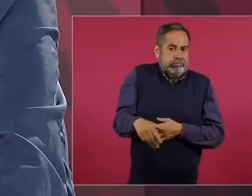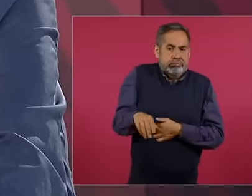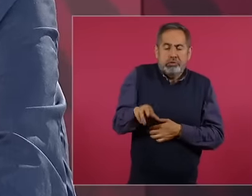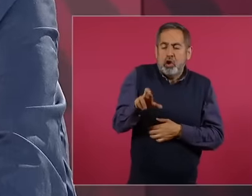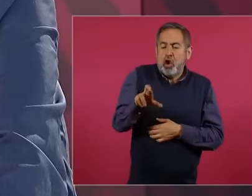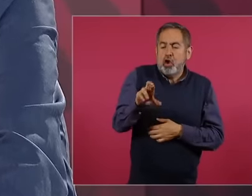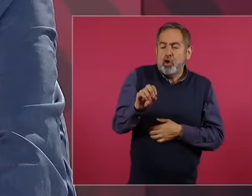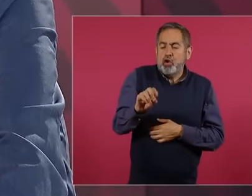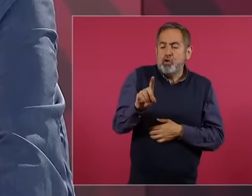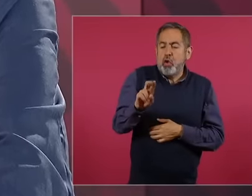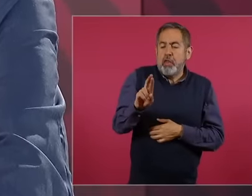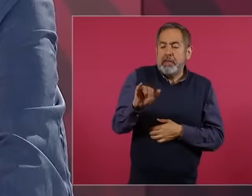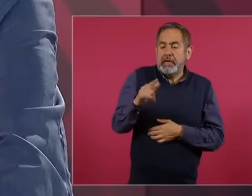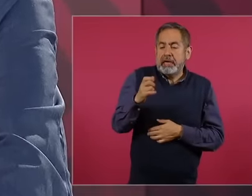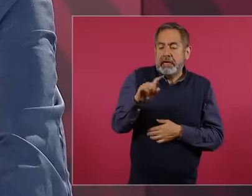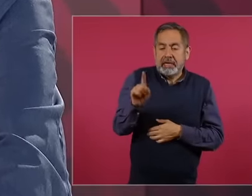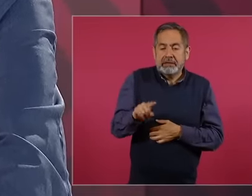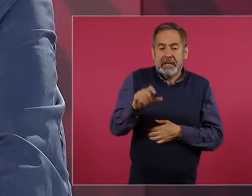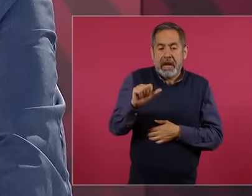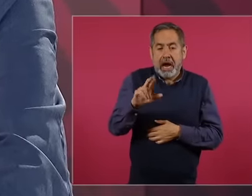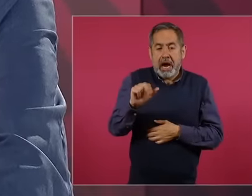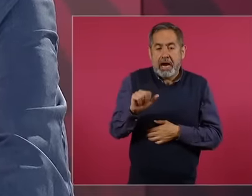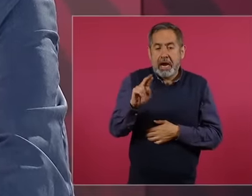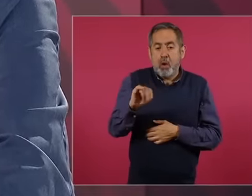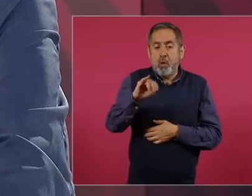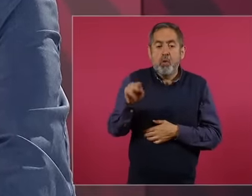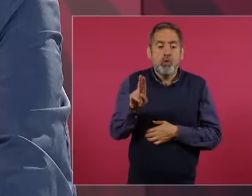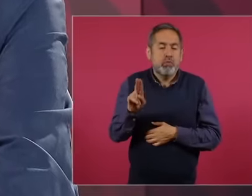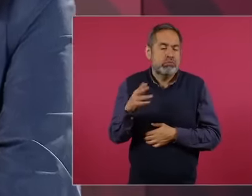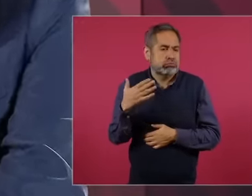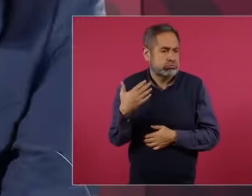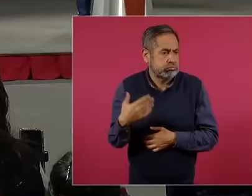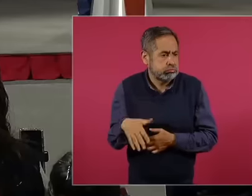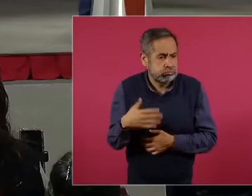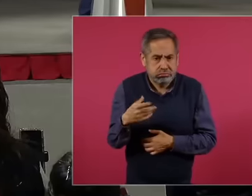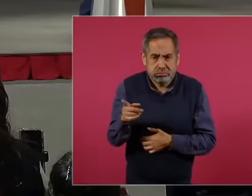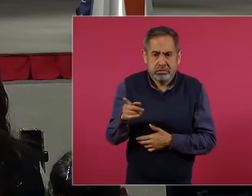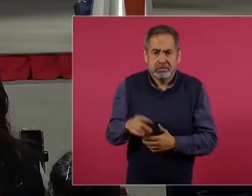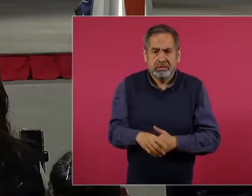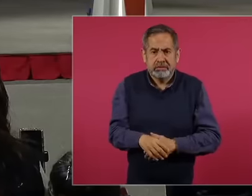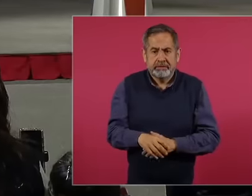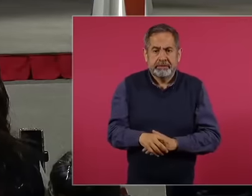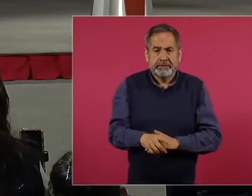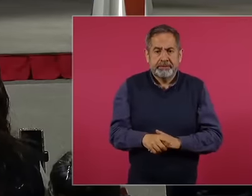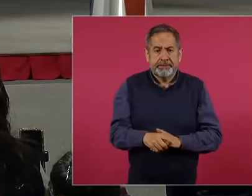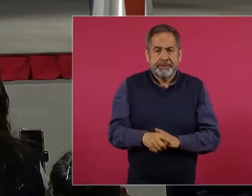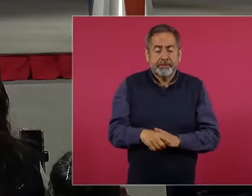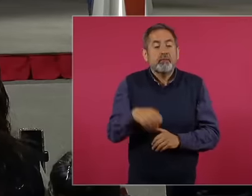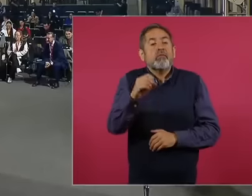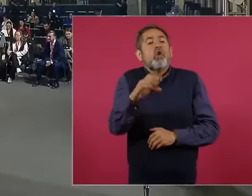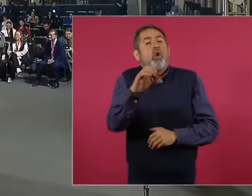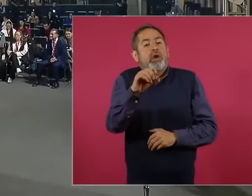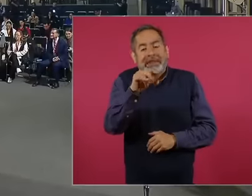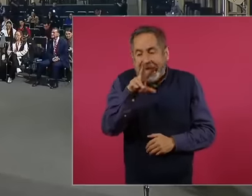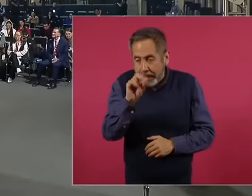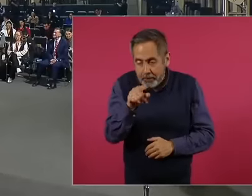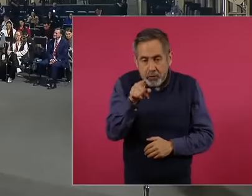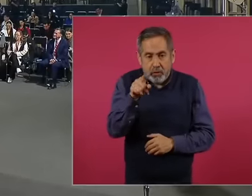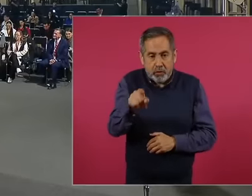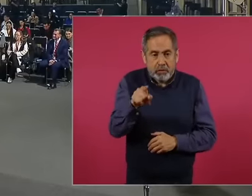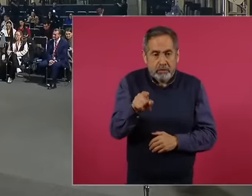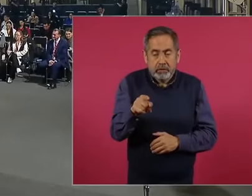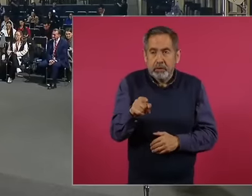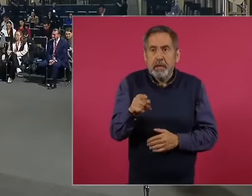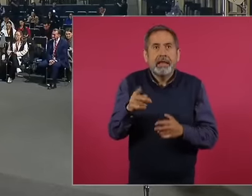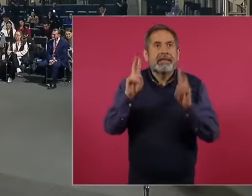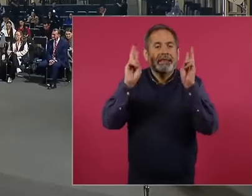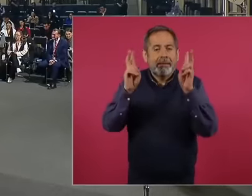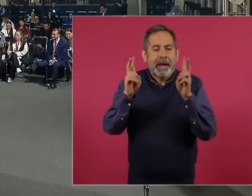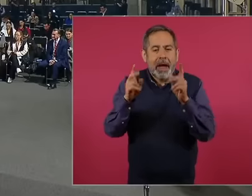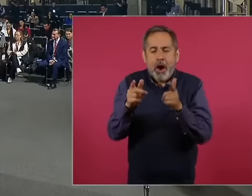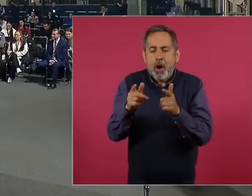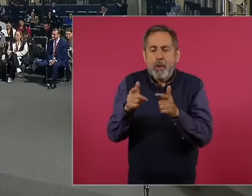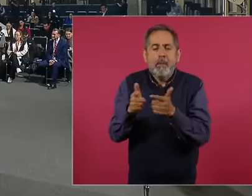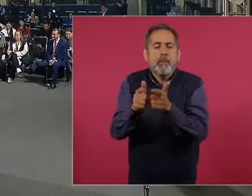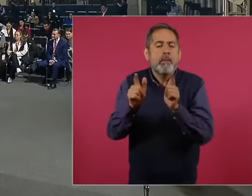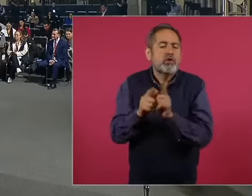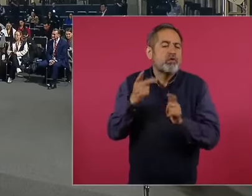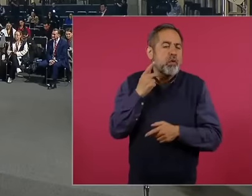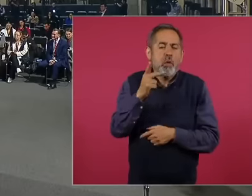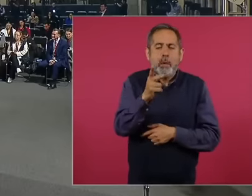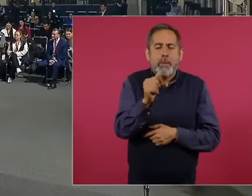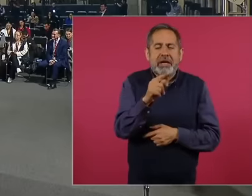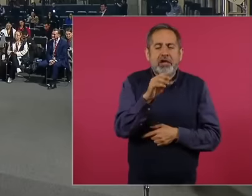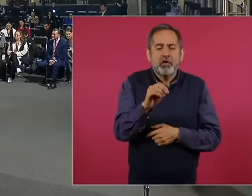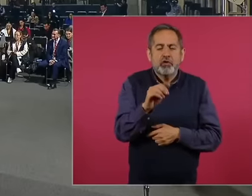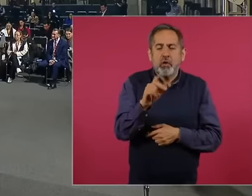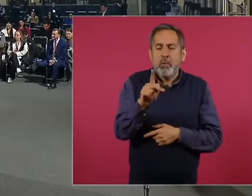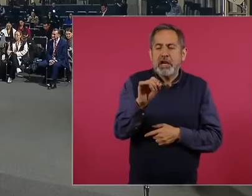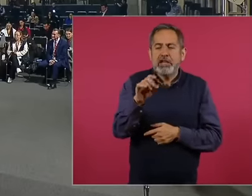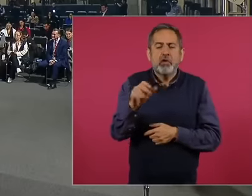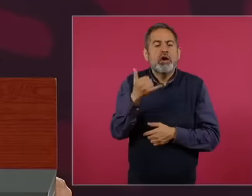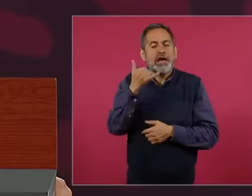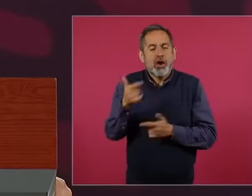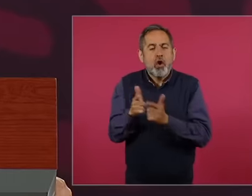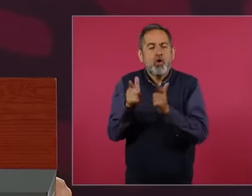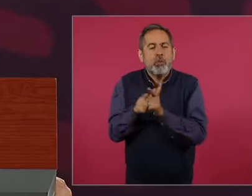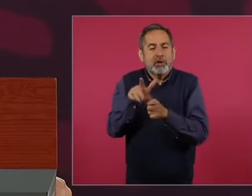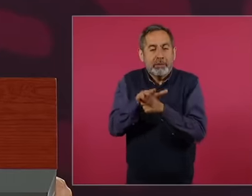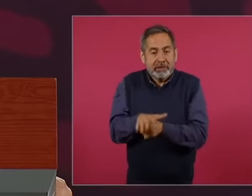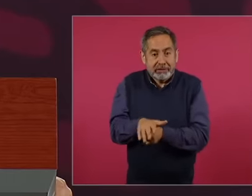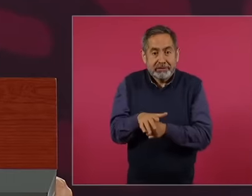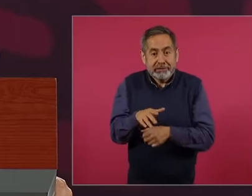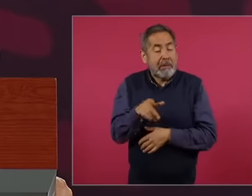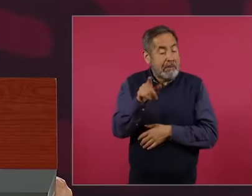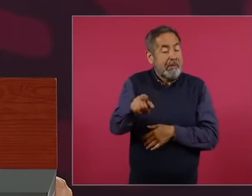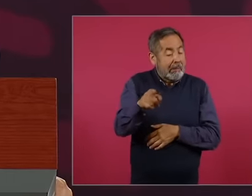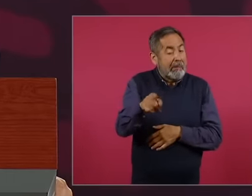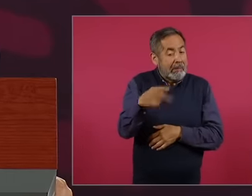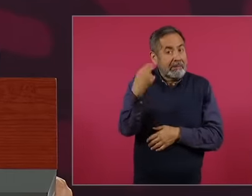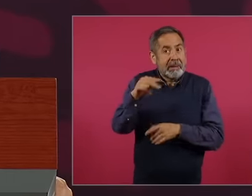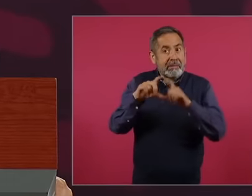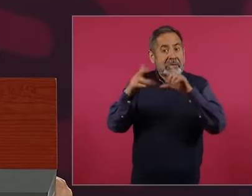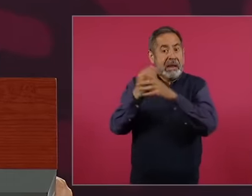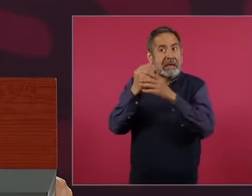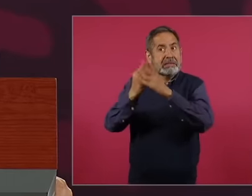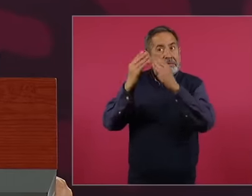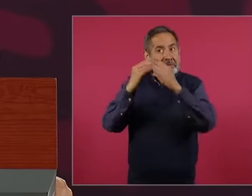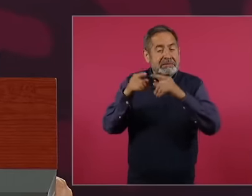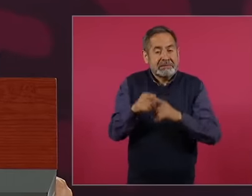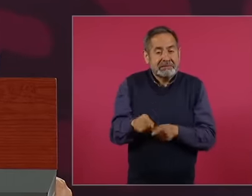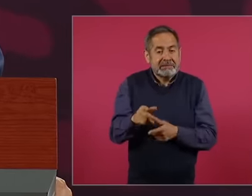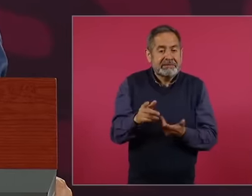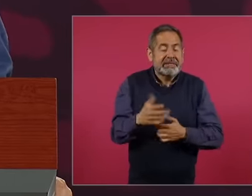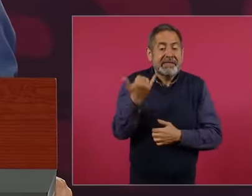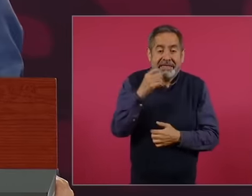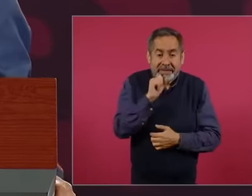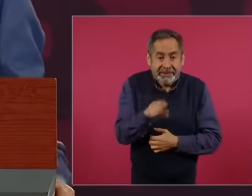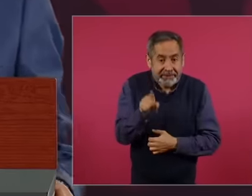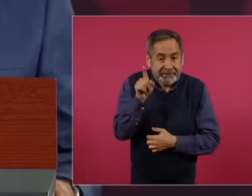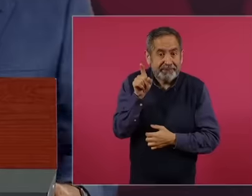Araujo Octavio was political parties and pressure groups political parties and at that